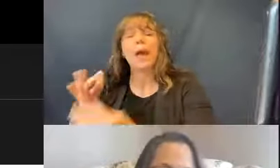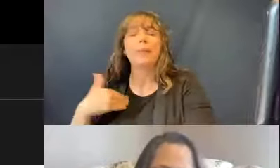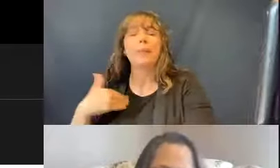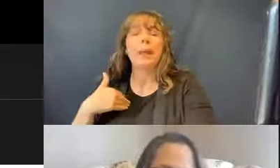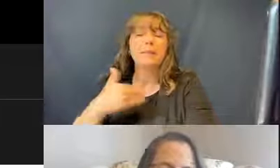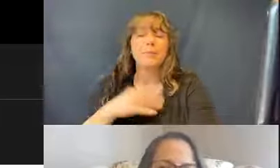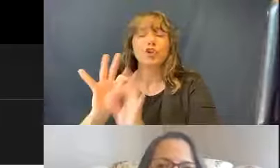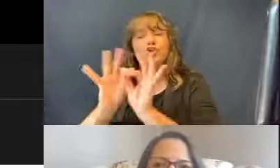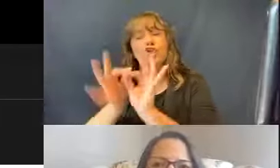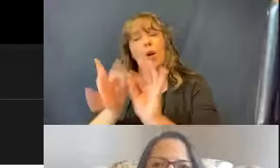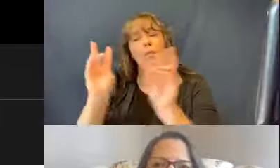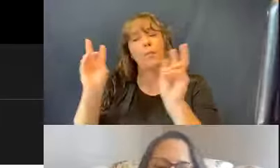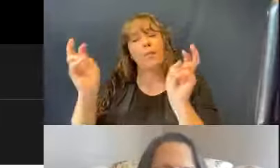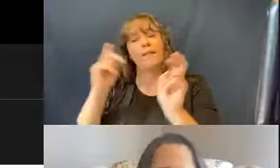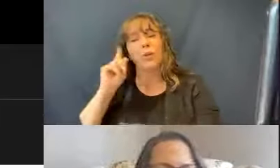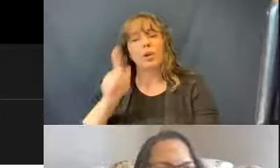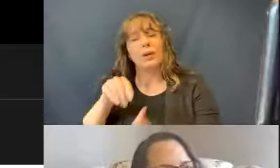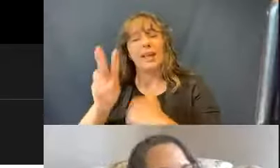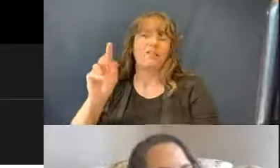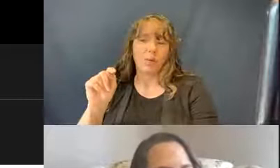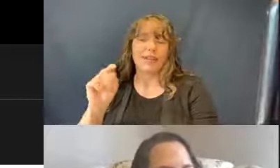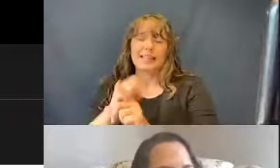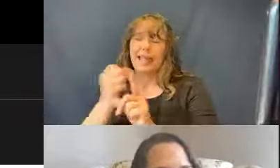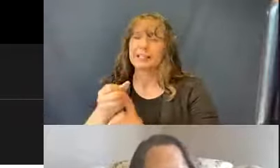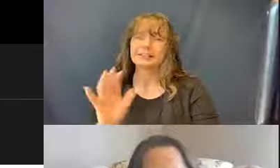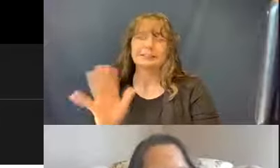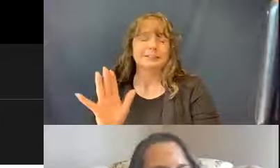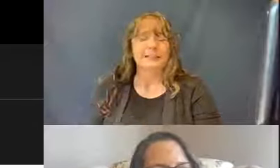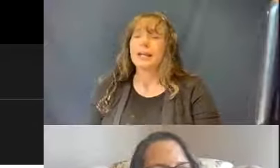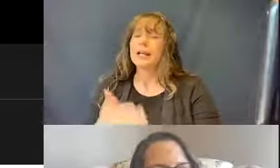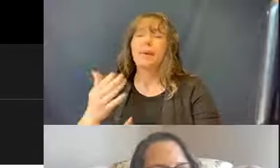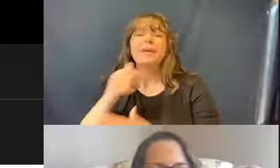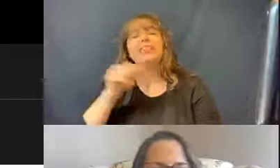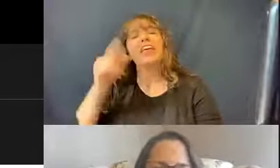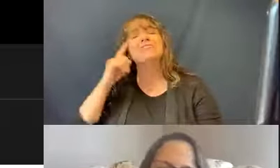setting. It may not be a huge deal when you're dealing with something simple, but if you